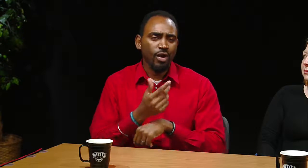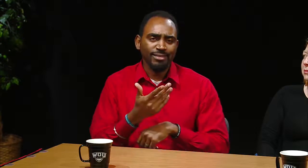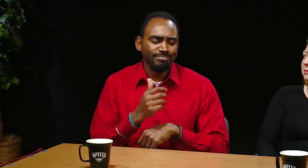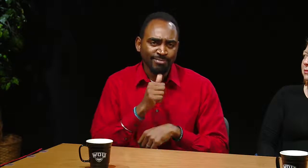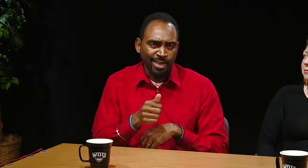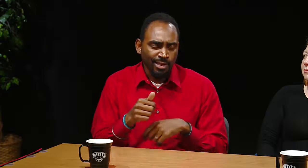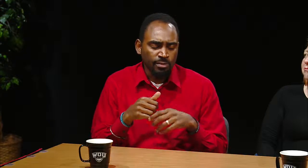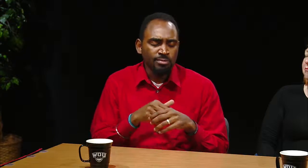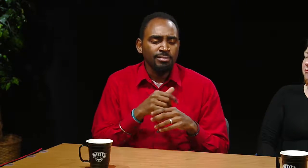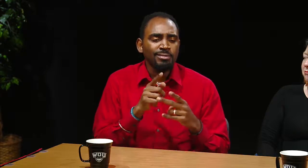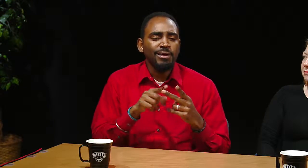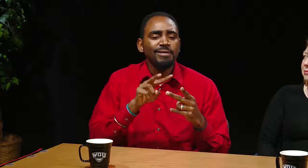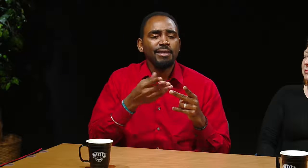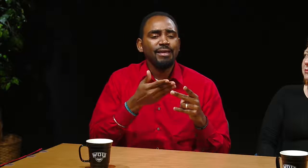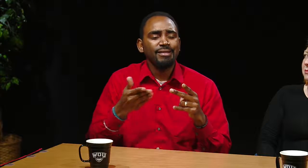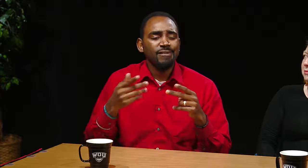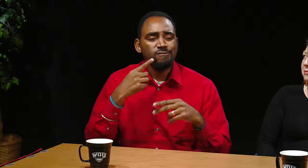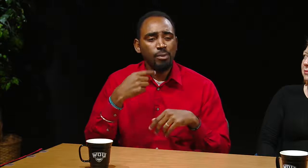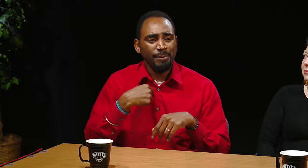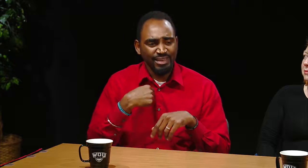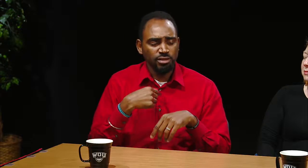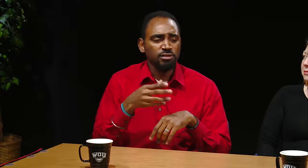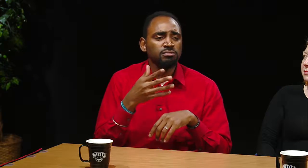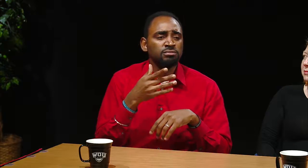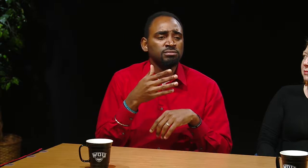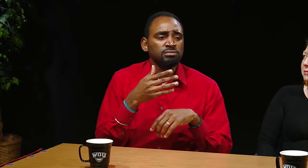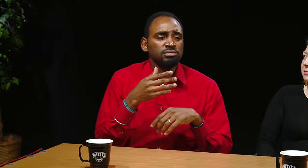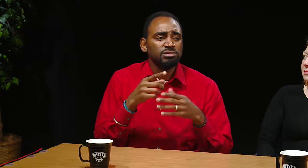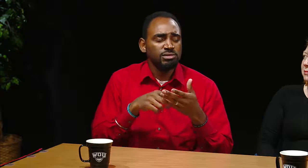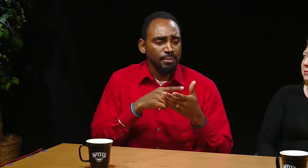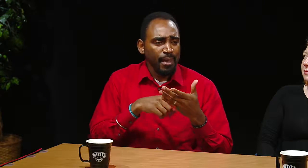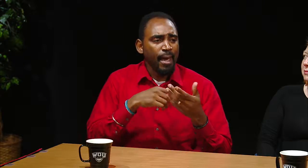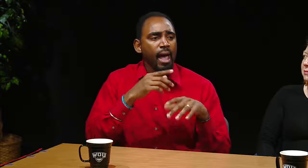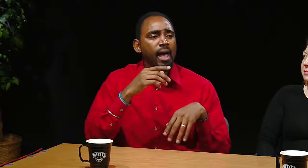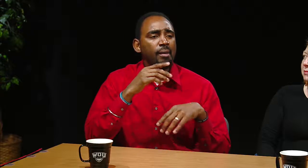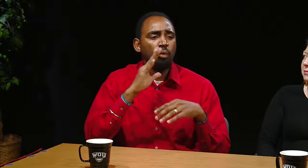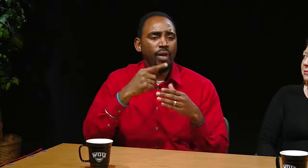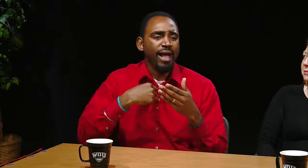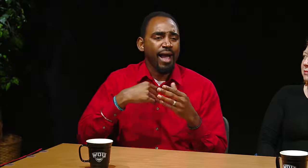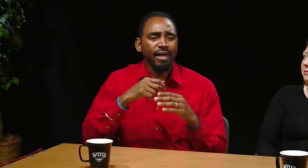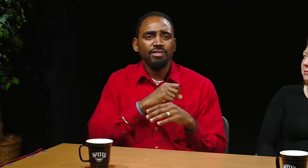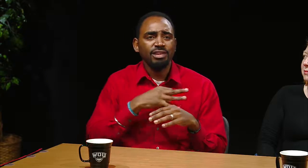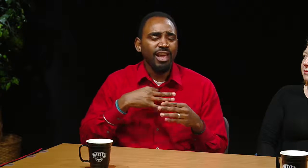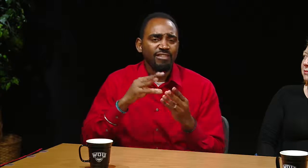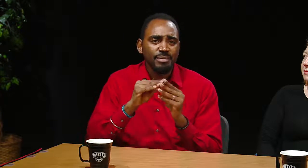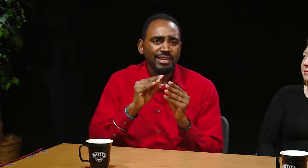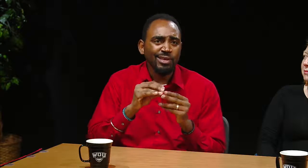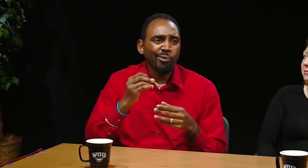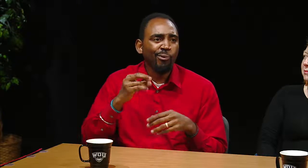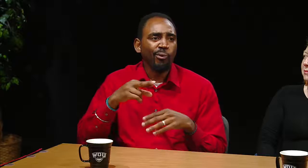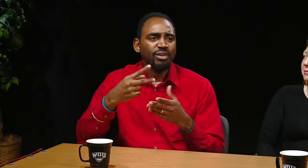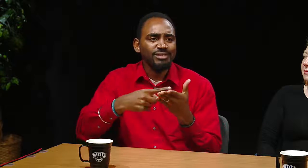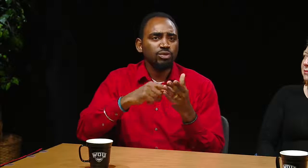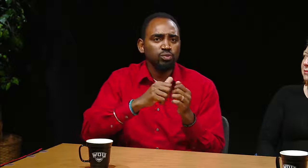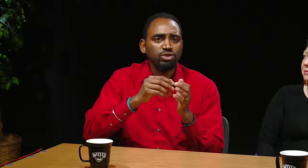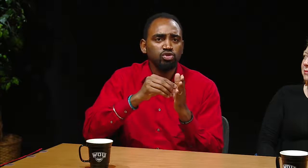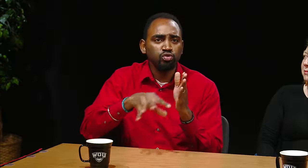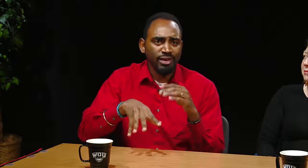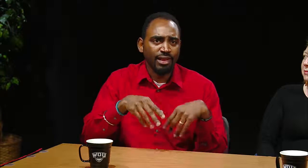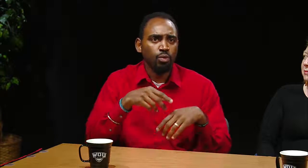at a meeting, or in a group, or on a committee that always challenges others when they say, "Sure, I'll send you that video," or "I'll do this,"